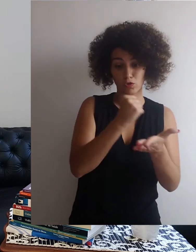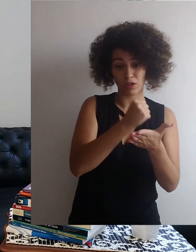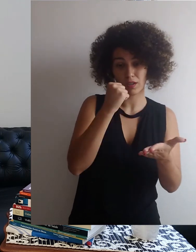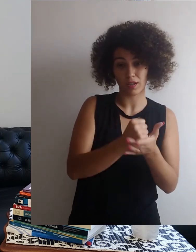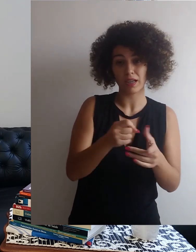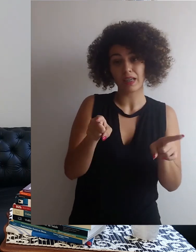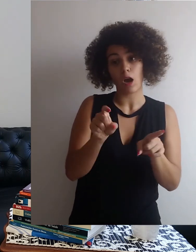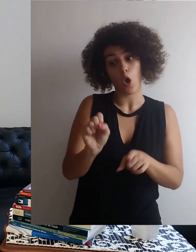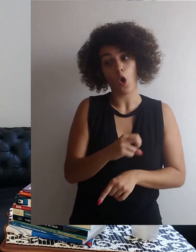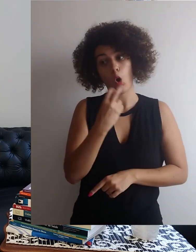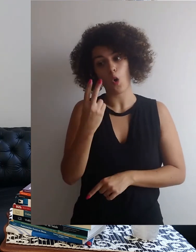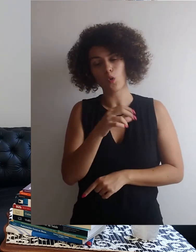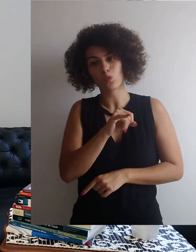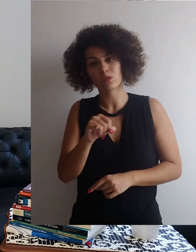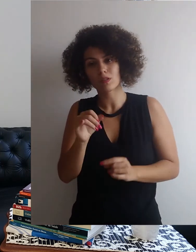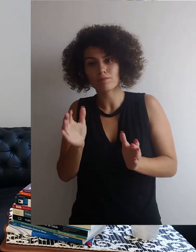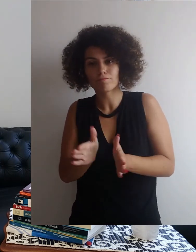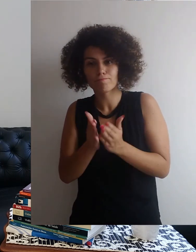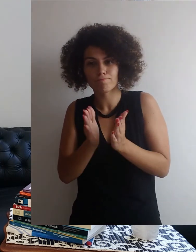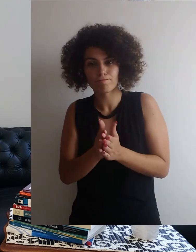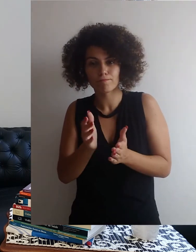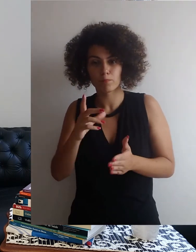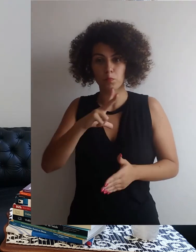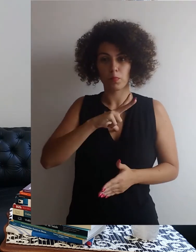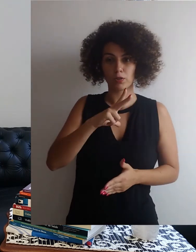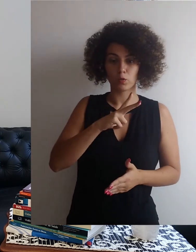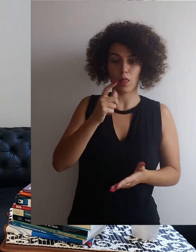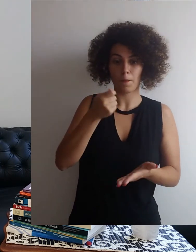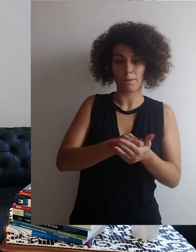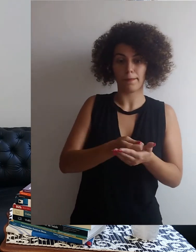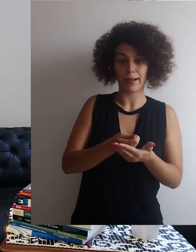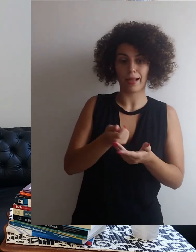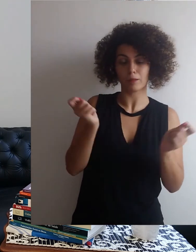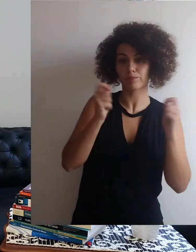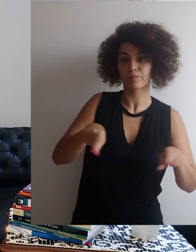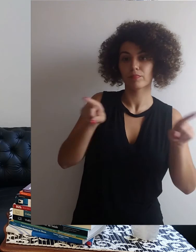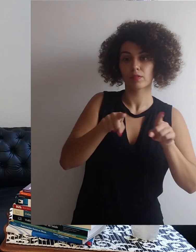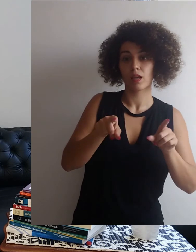not a registered worker or if you were unable to pay for